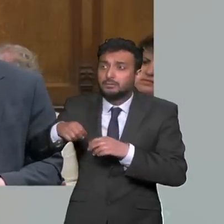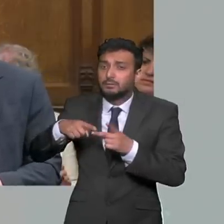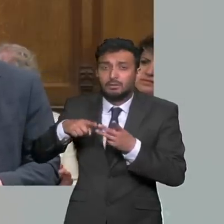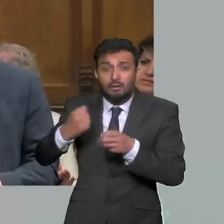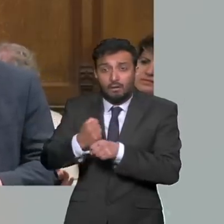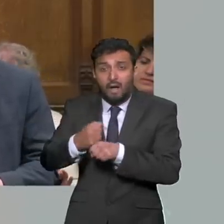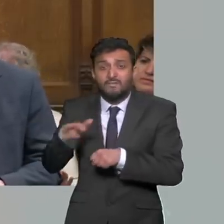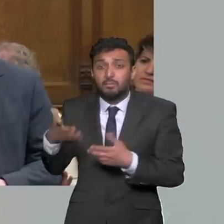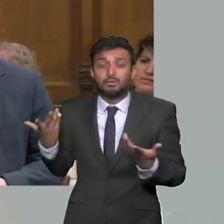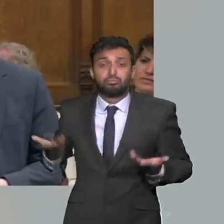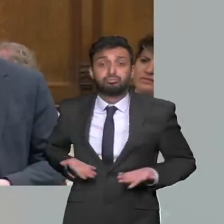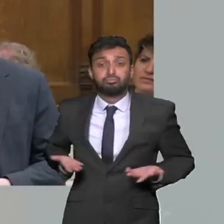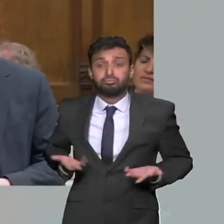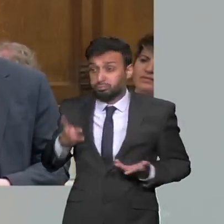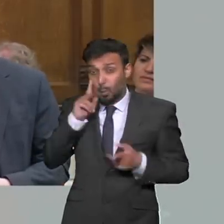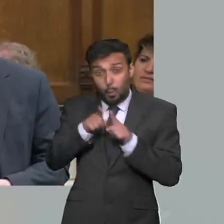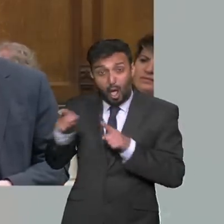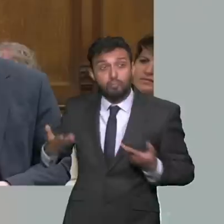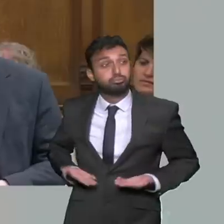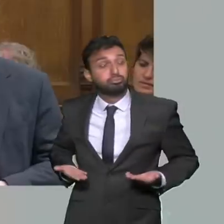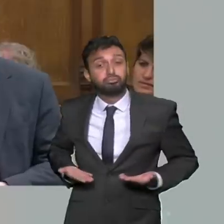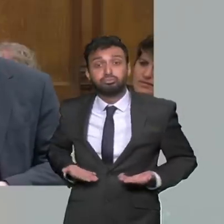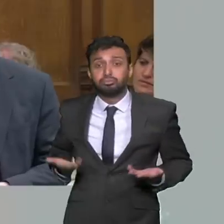a little disinterested in doing anything to help out.